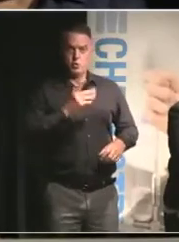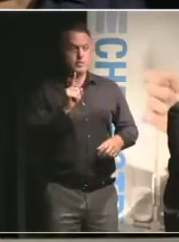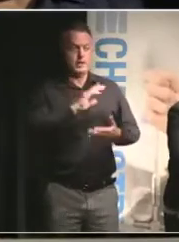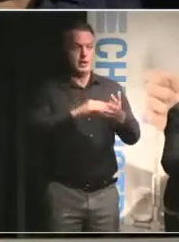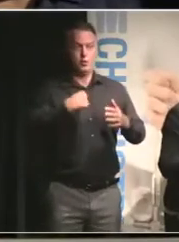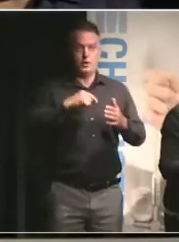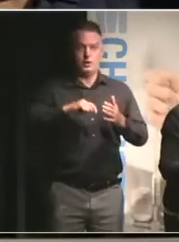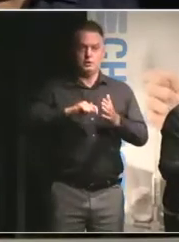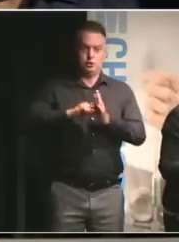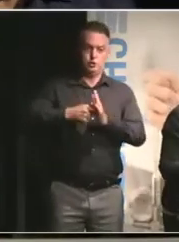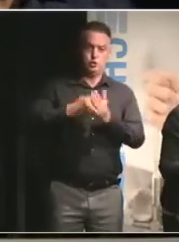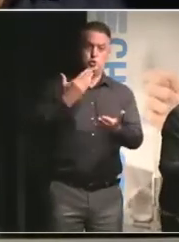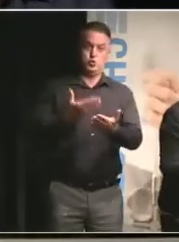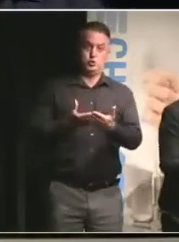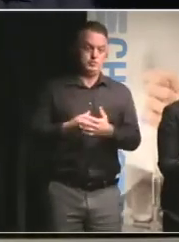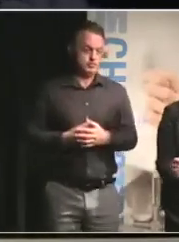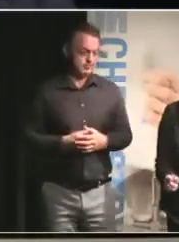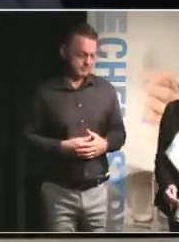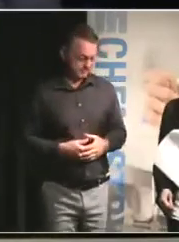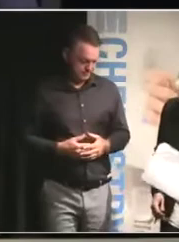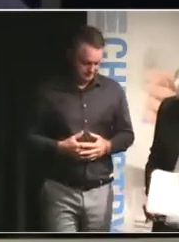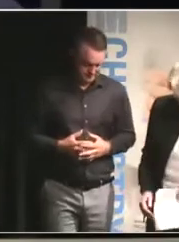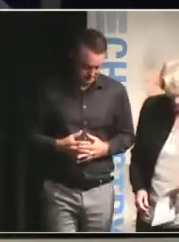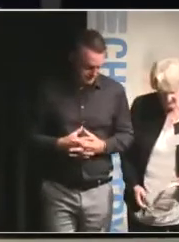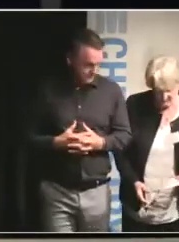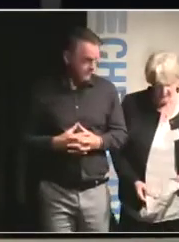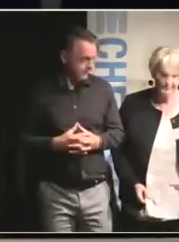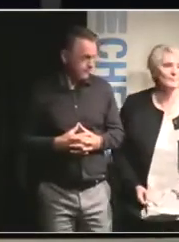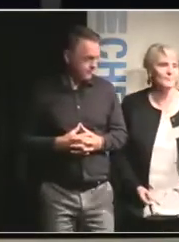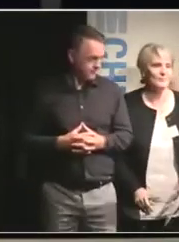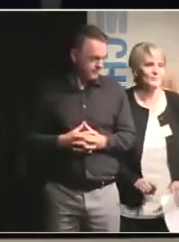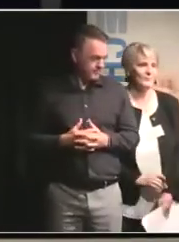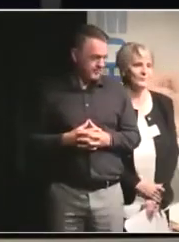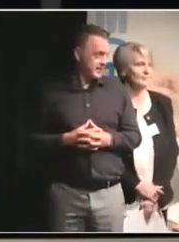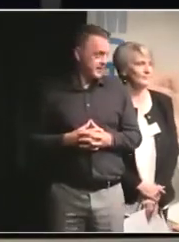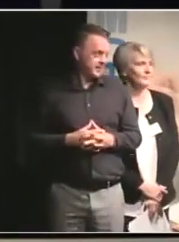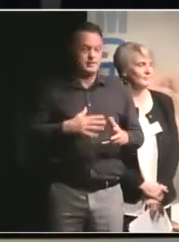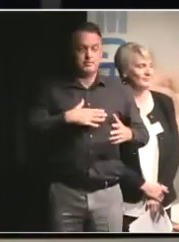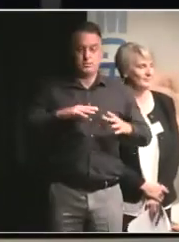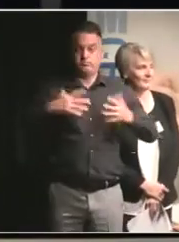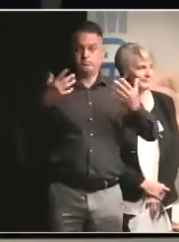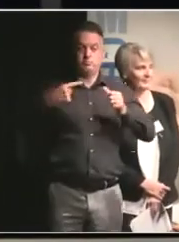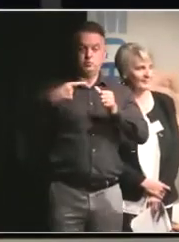to actually pick up these things as well? PROF. JOHN WARNER: My immediate response is the